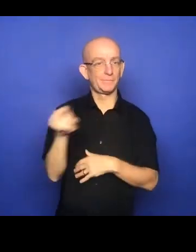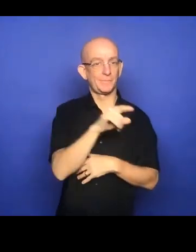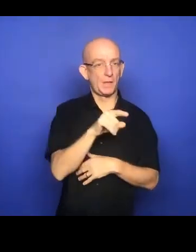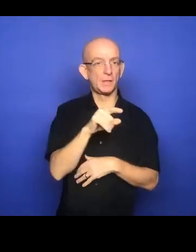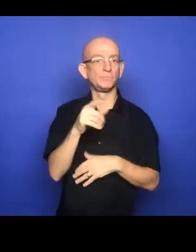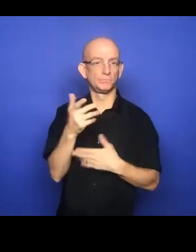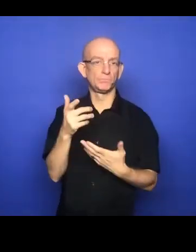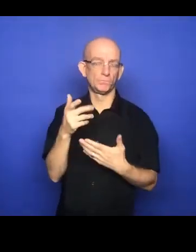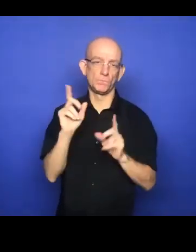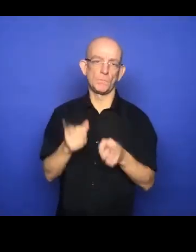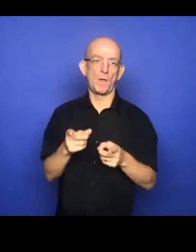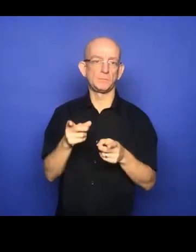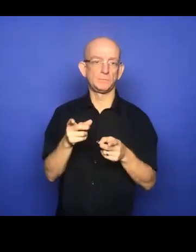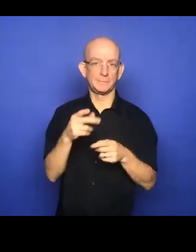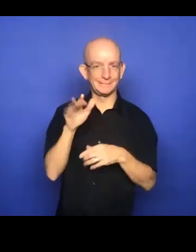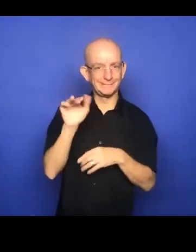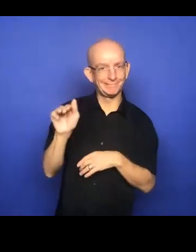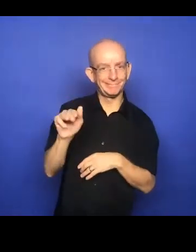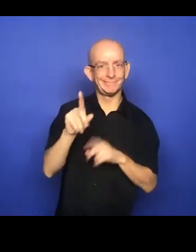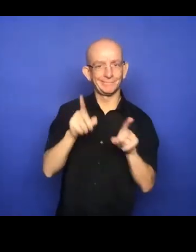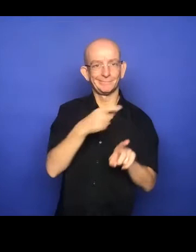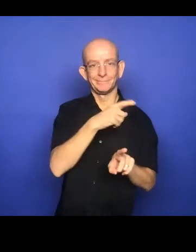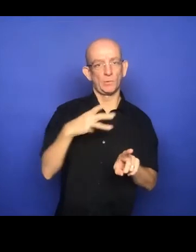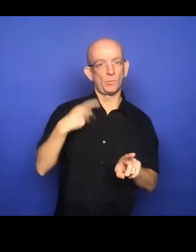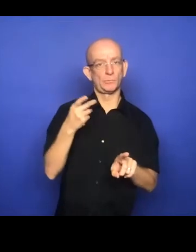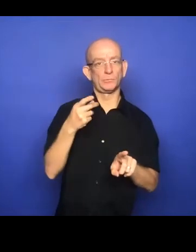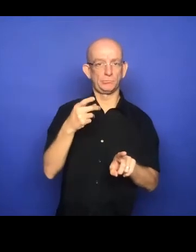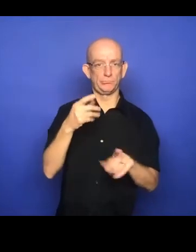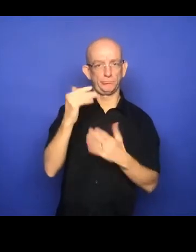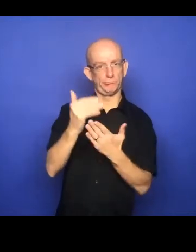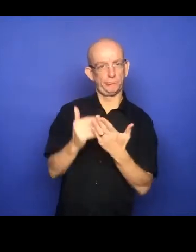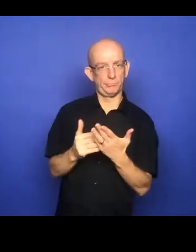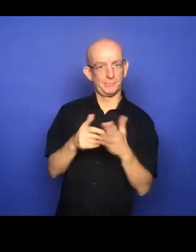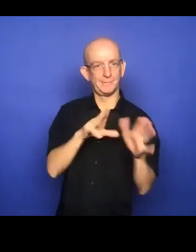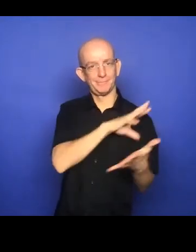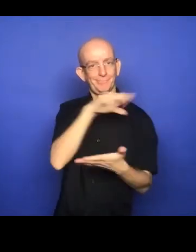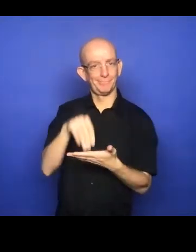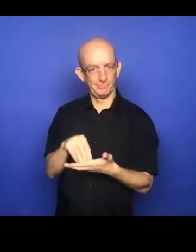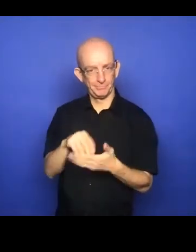importantly was the involvement of DPOs in this process.